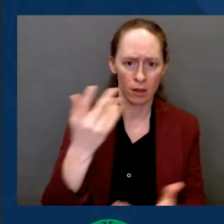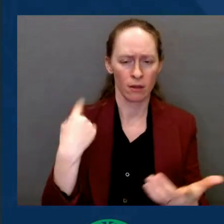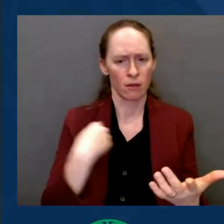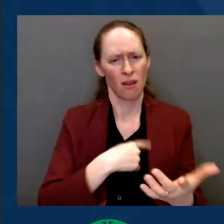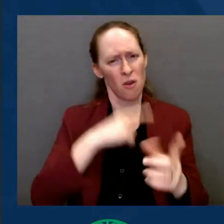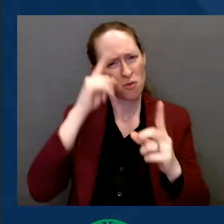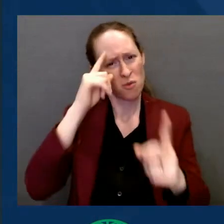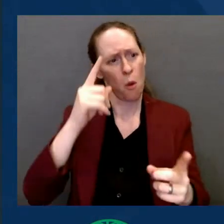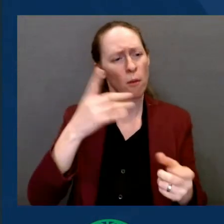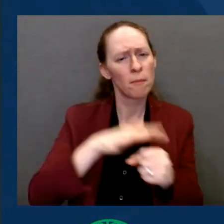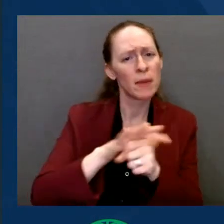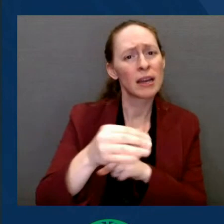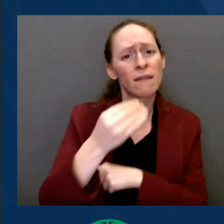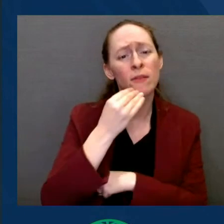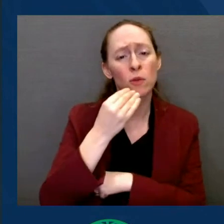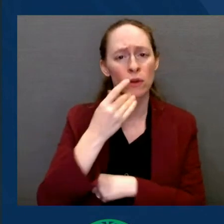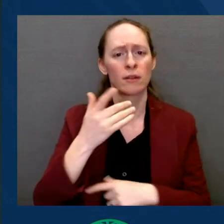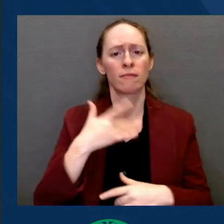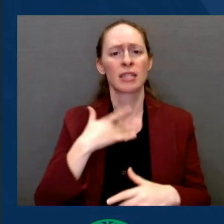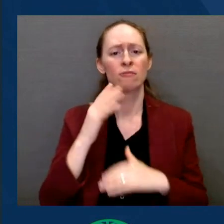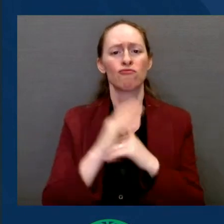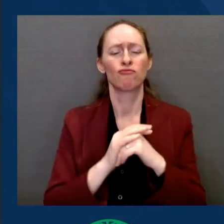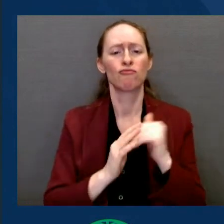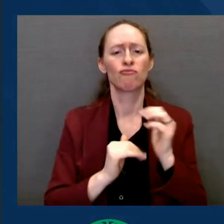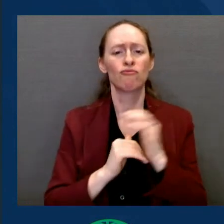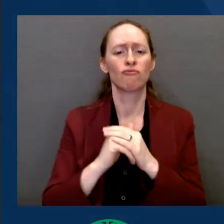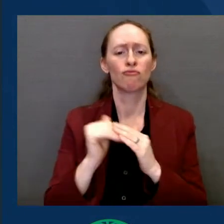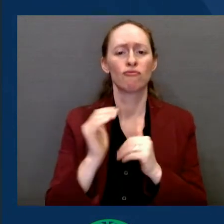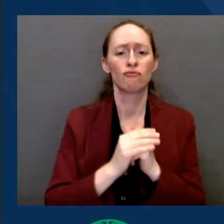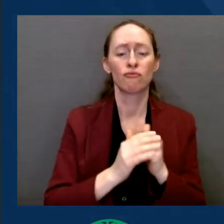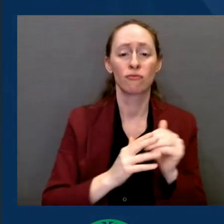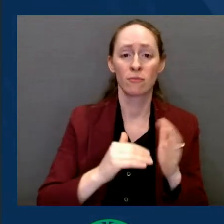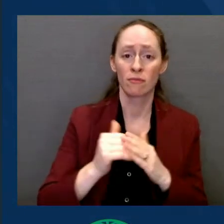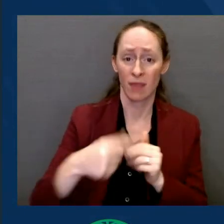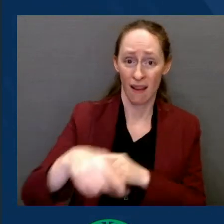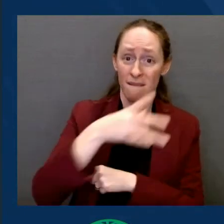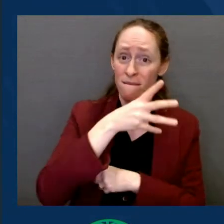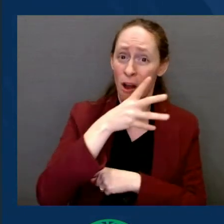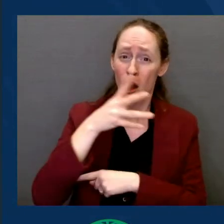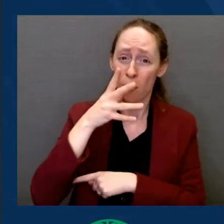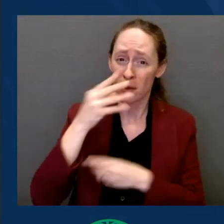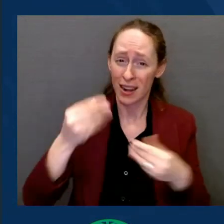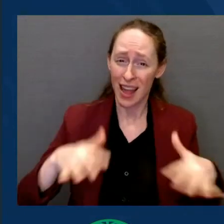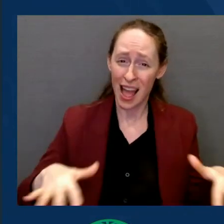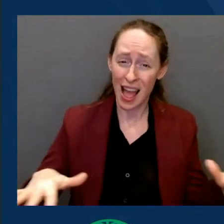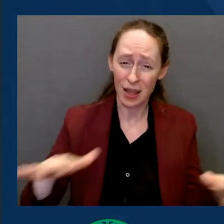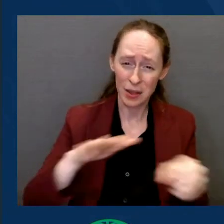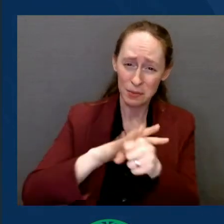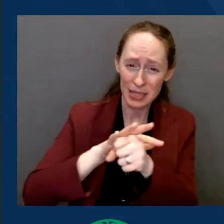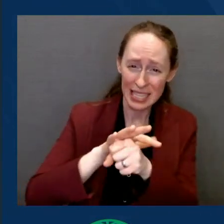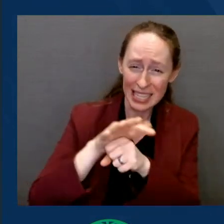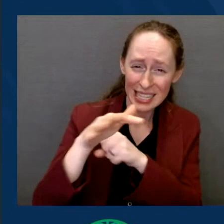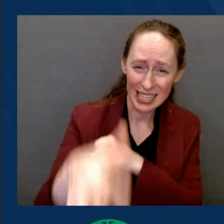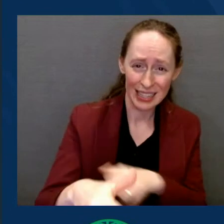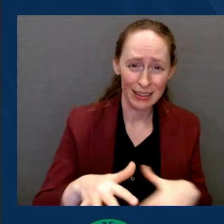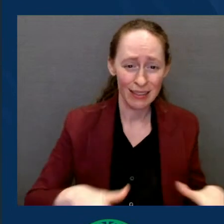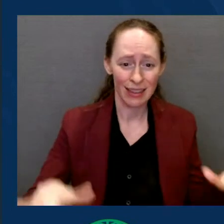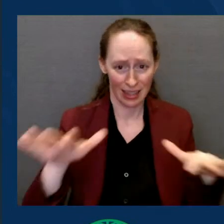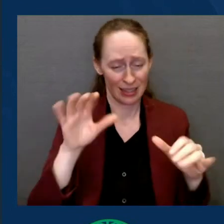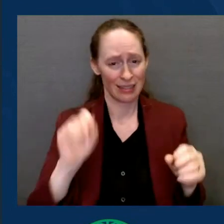land that can be used to transform the continent's agricultural sector and food system. I've discussed this with our Secretary of Agriculture,